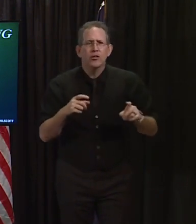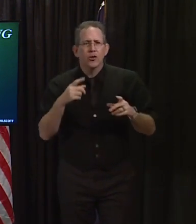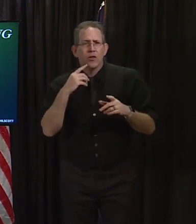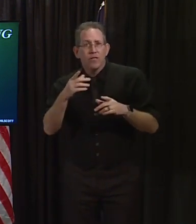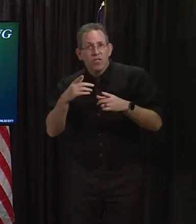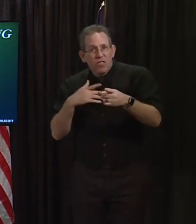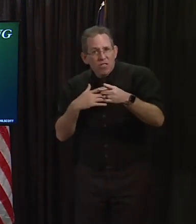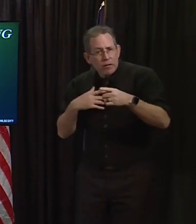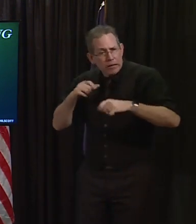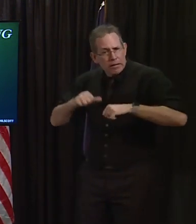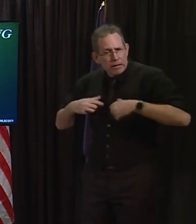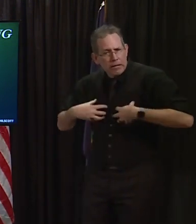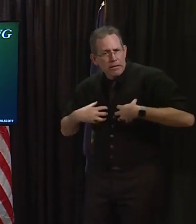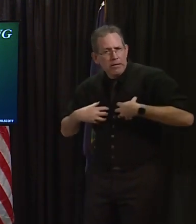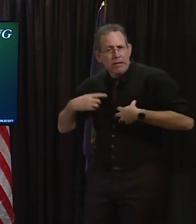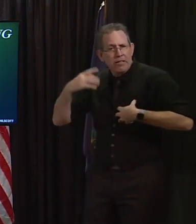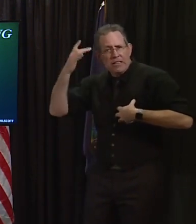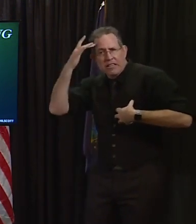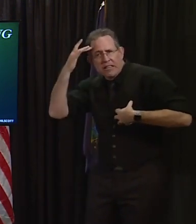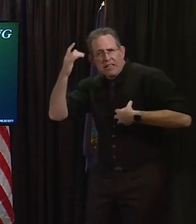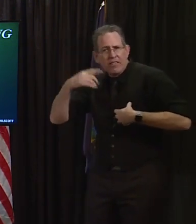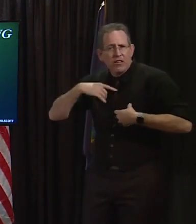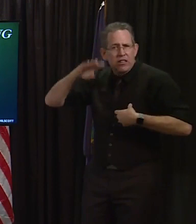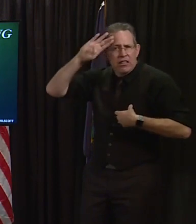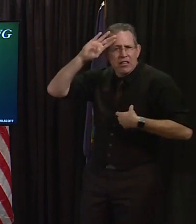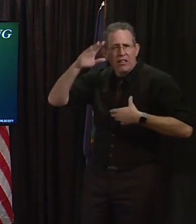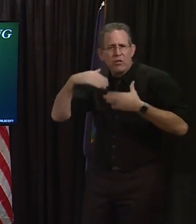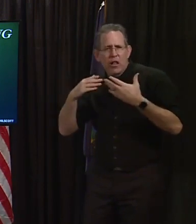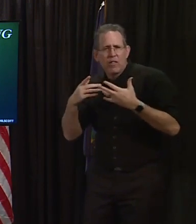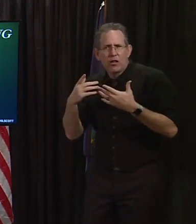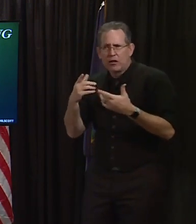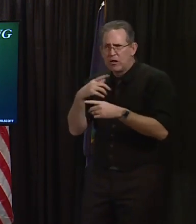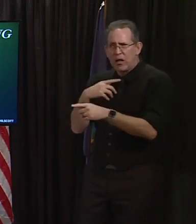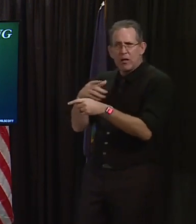contact, You tested positive and are in isolation and would like to end